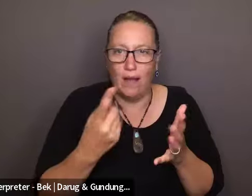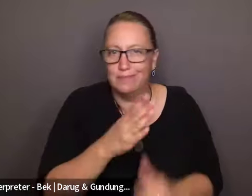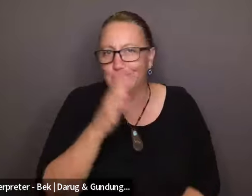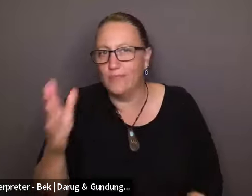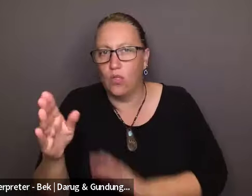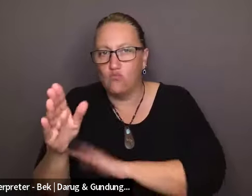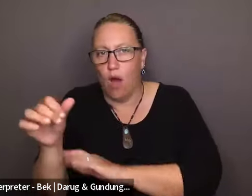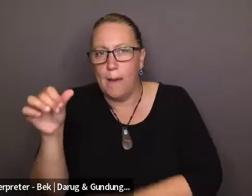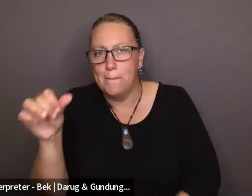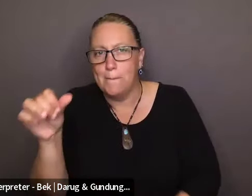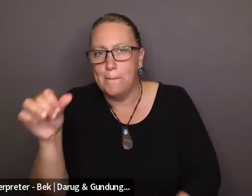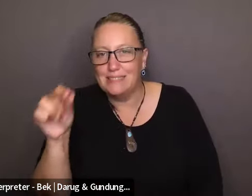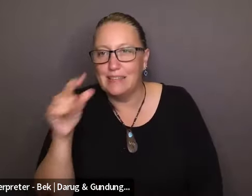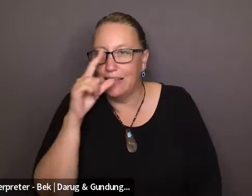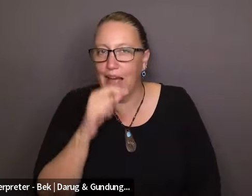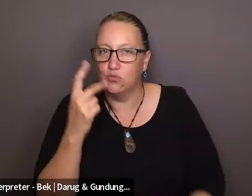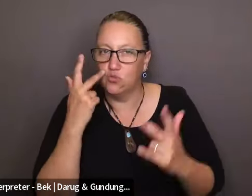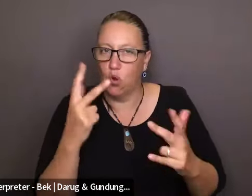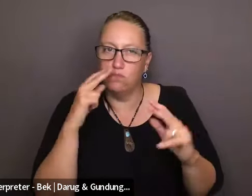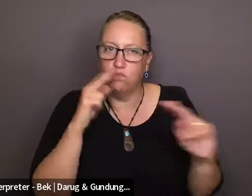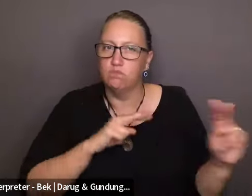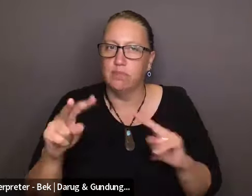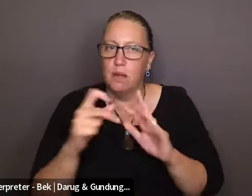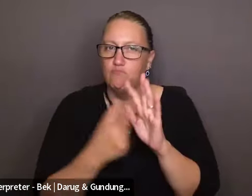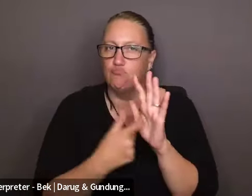with the guidelines and the form, you can - when you open